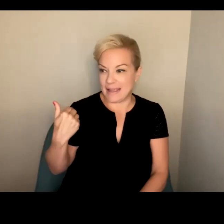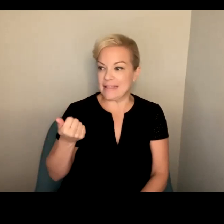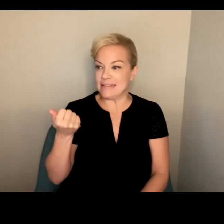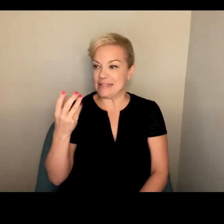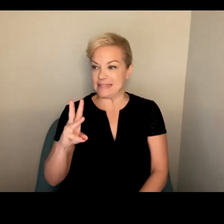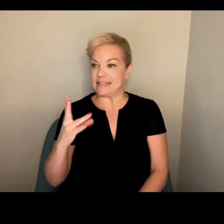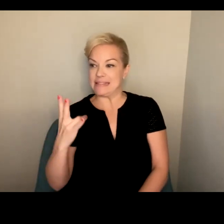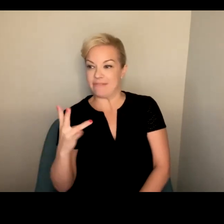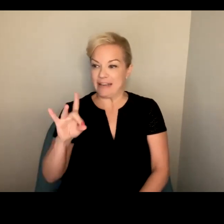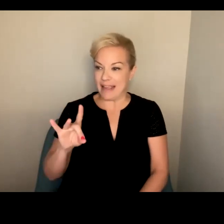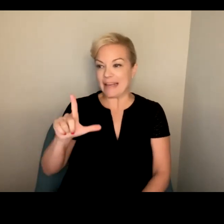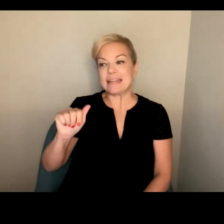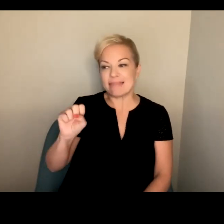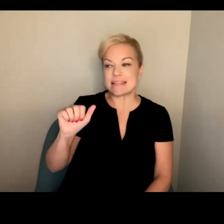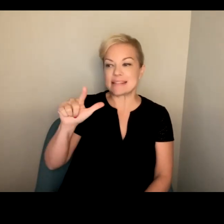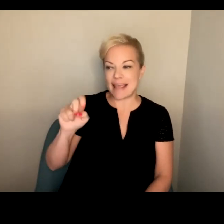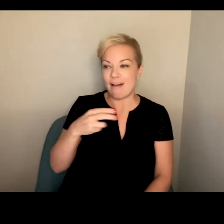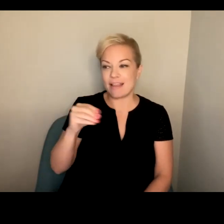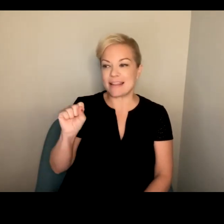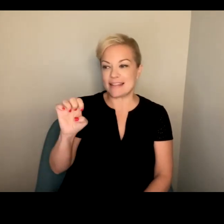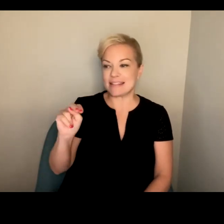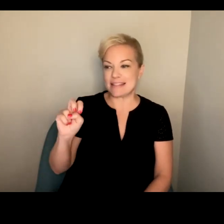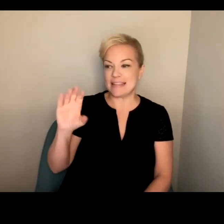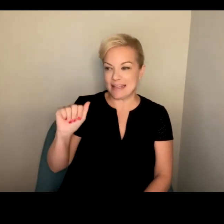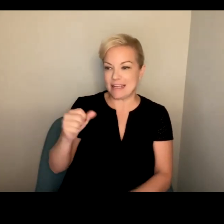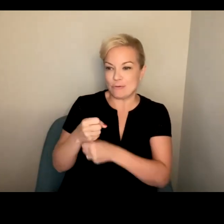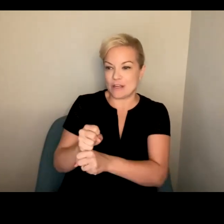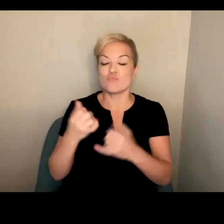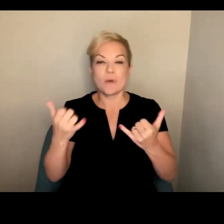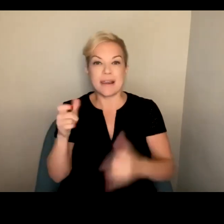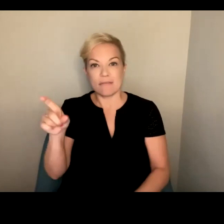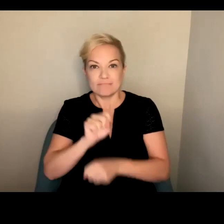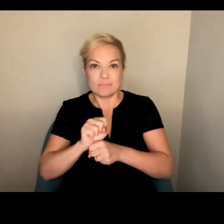working on his first book, revisiting Hewitt's "Iroquois Cosmology: Part One."